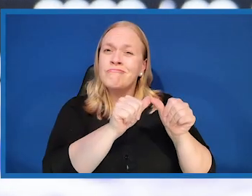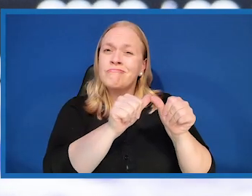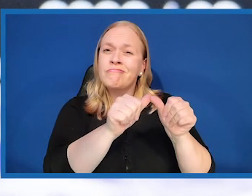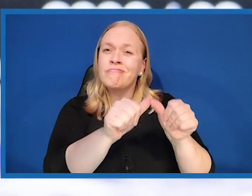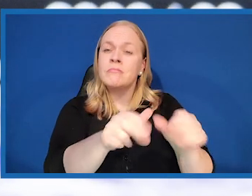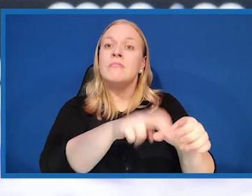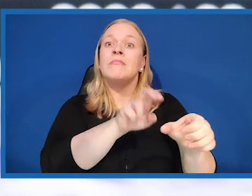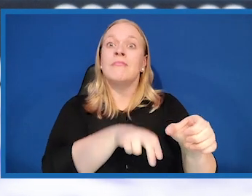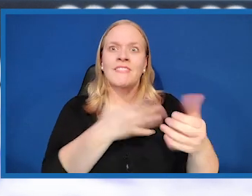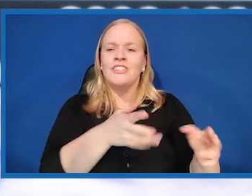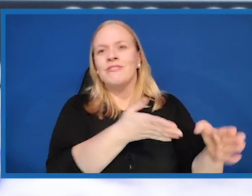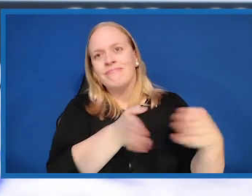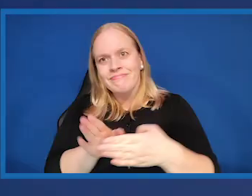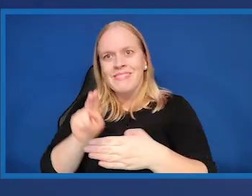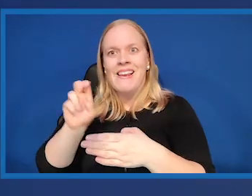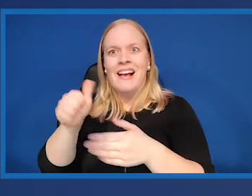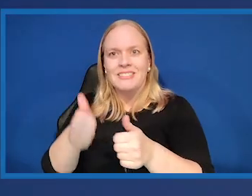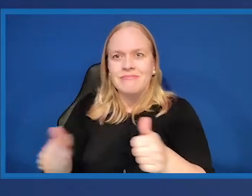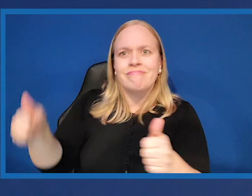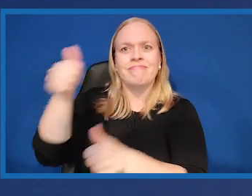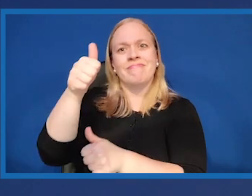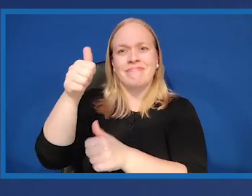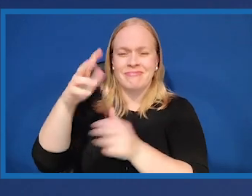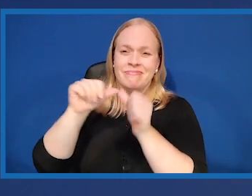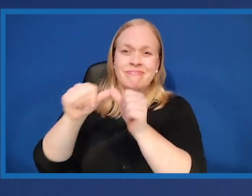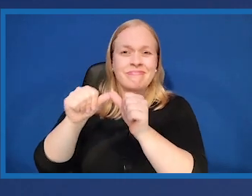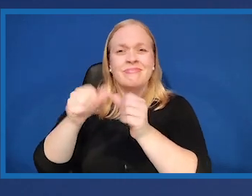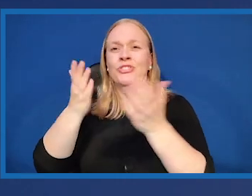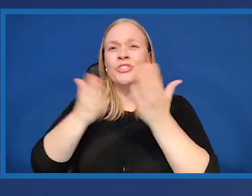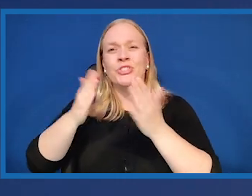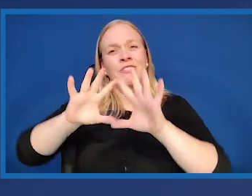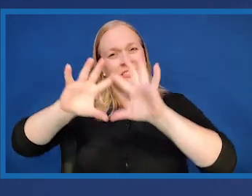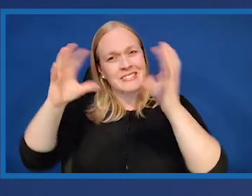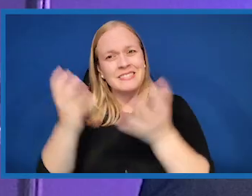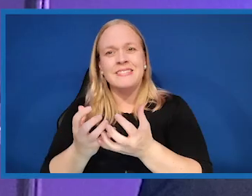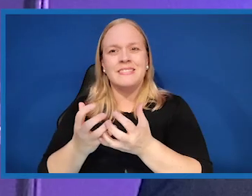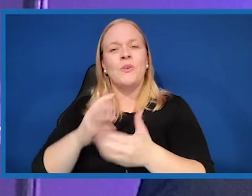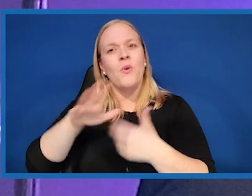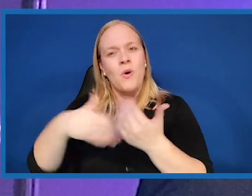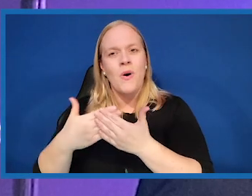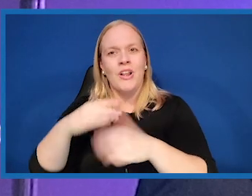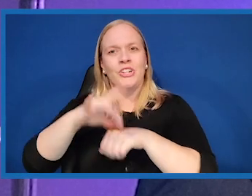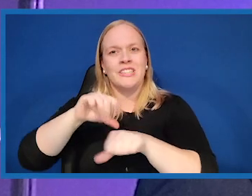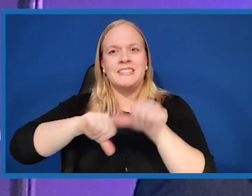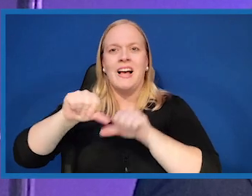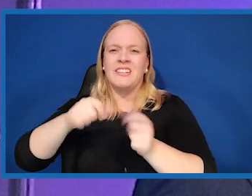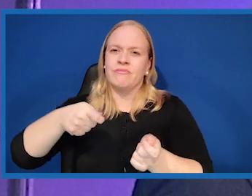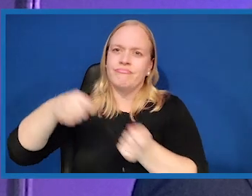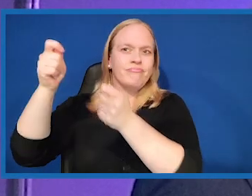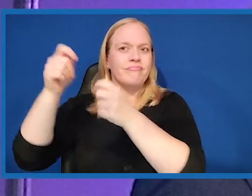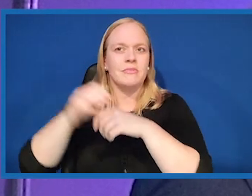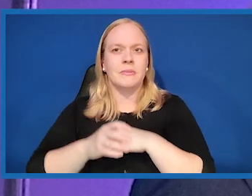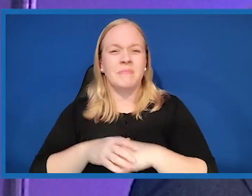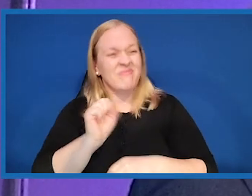LED ALL OF EARTH SCIENCE. AND THIS REALLY BROUGHT NASA BACK ON THE INTERNATIONAL STAGE. AND THIS IS NOT WRONG,